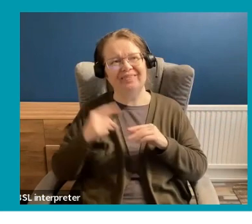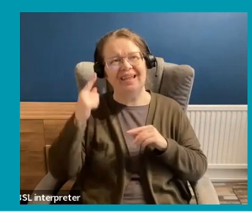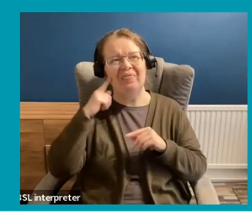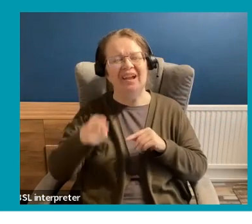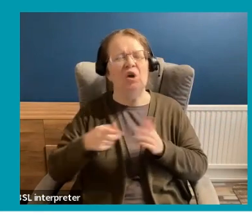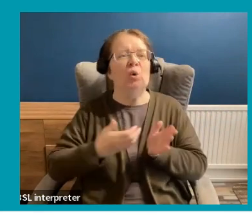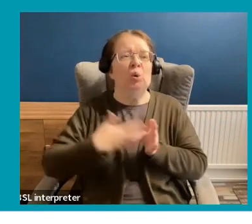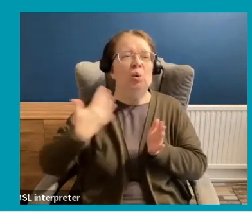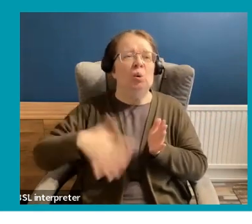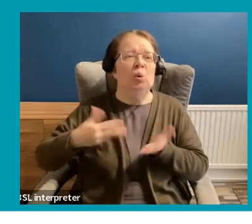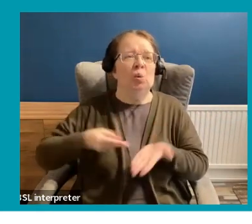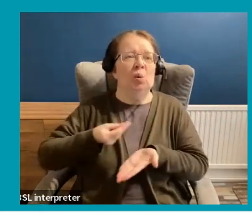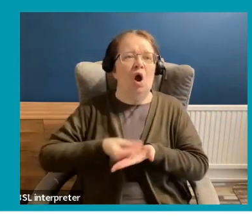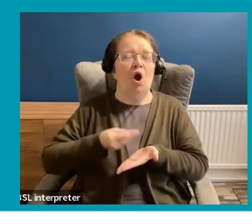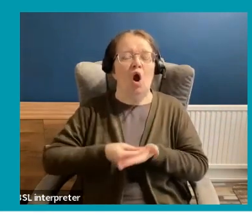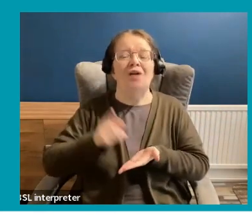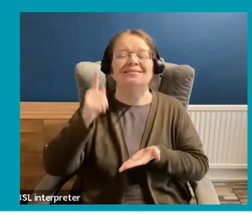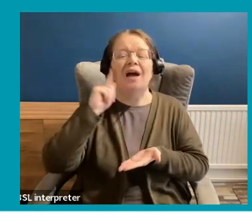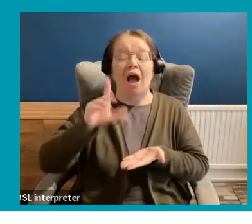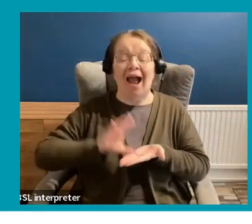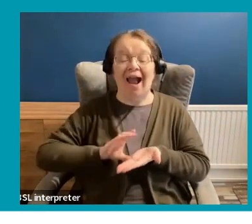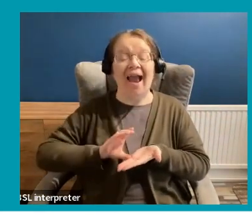think about what your return on investment is going to be.